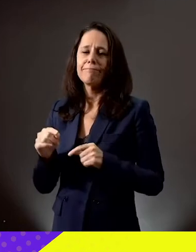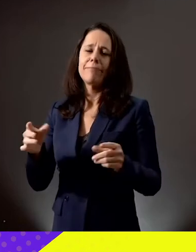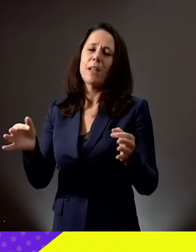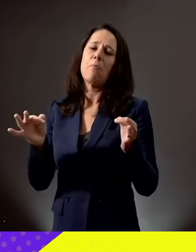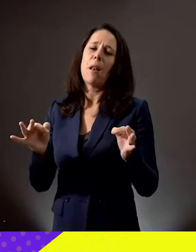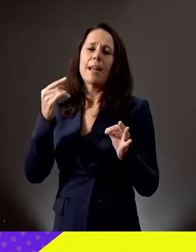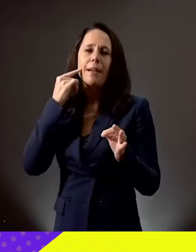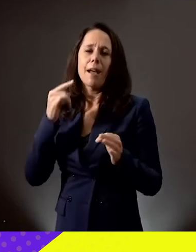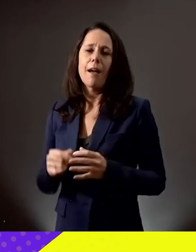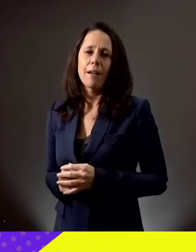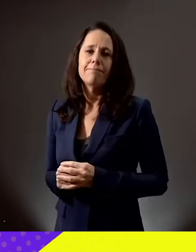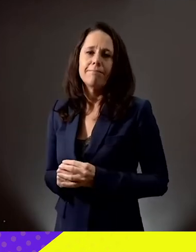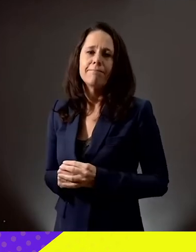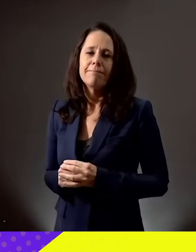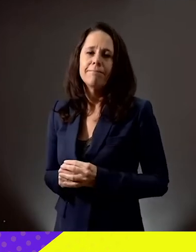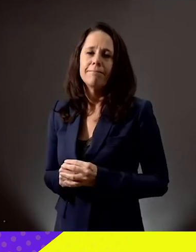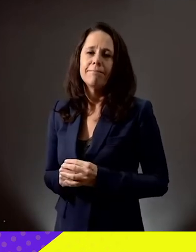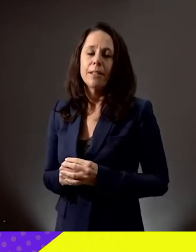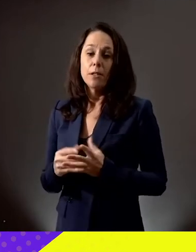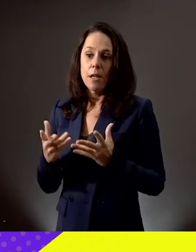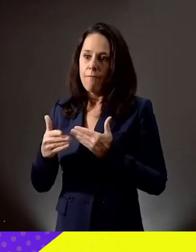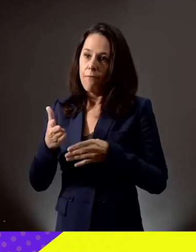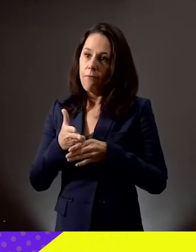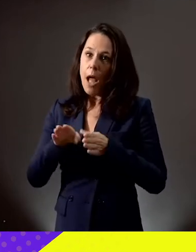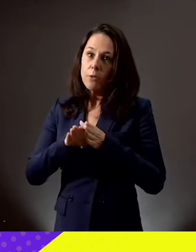A day which is still necessary, despite all progress.